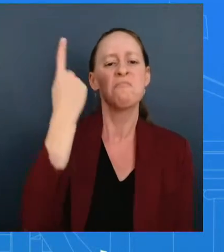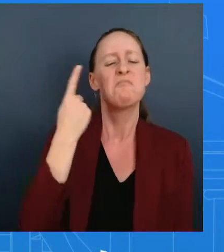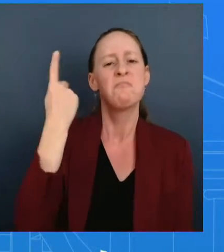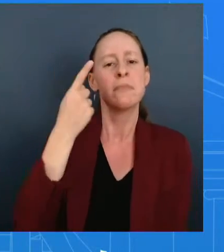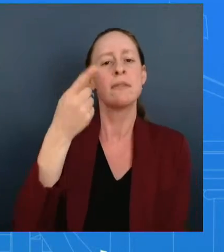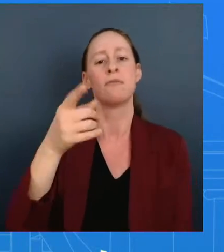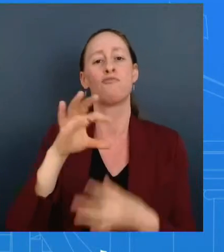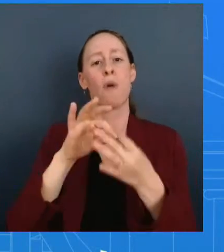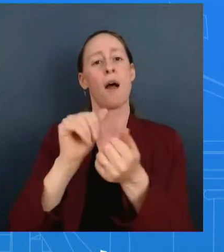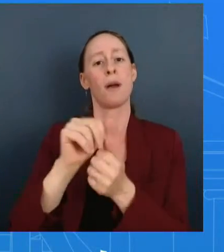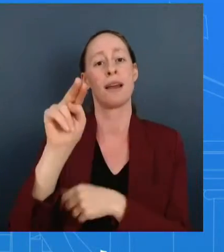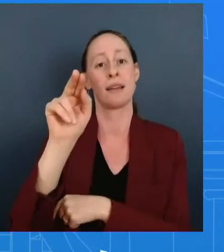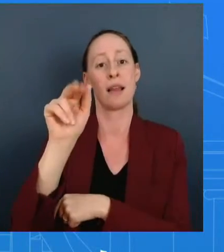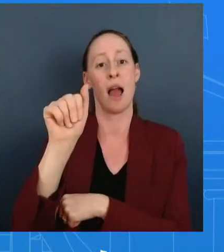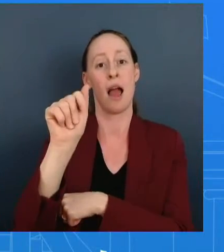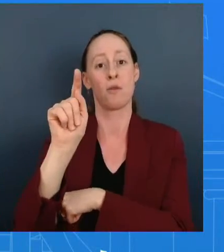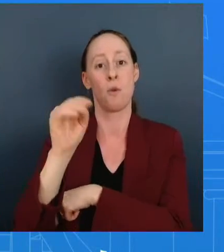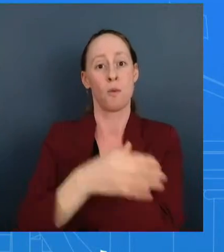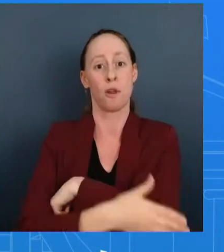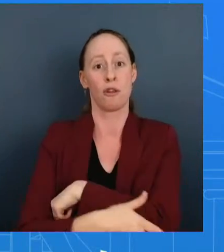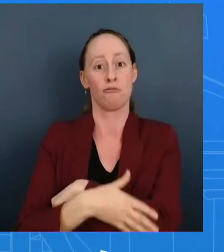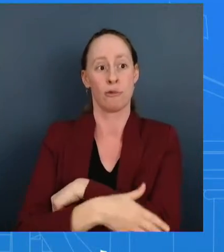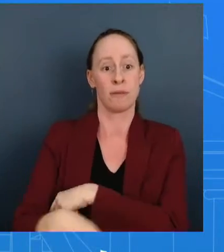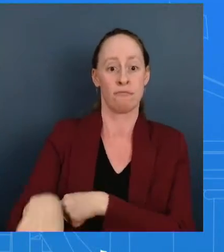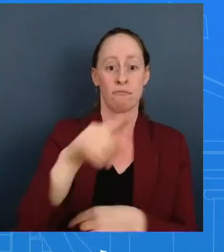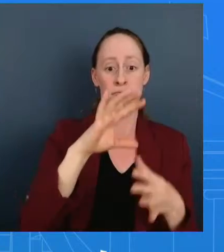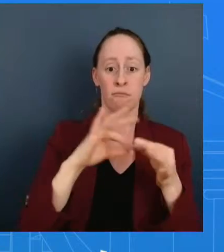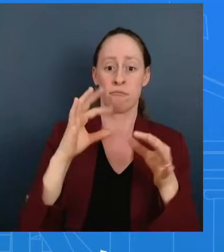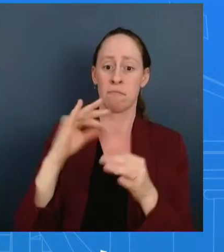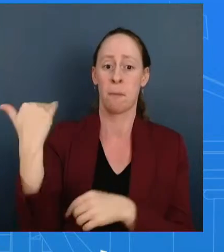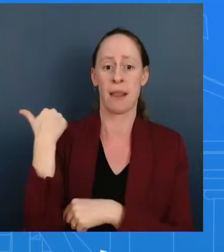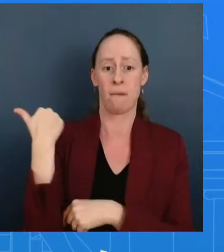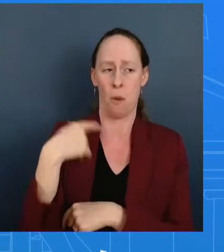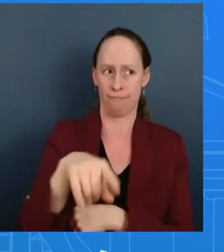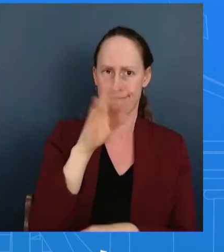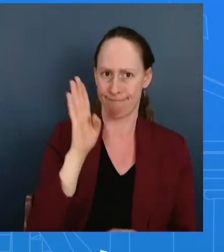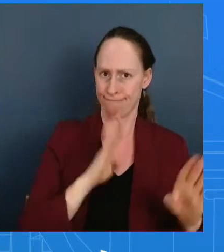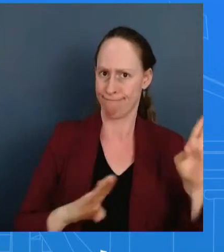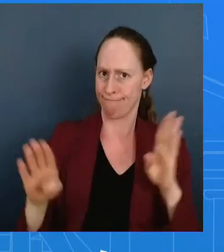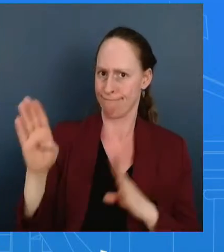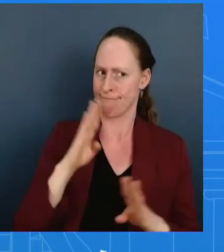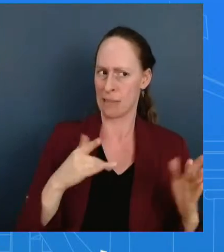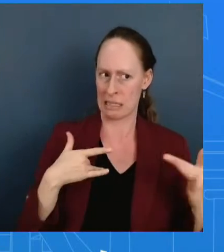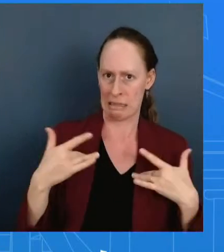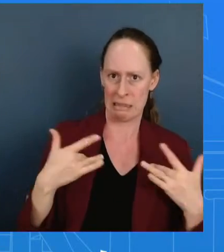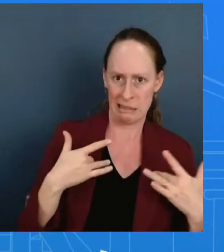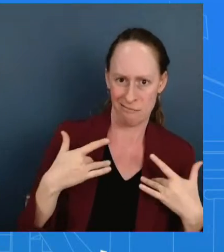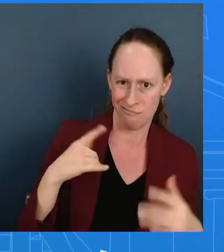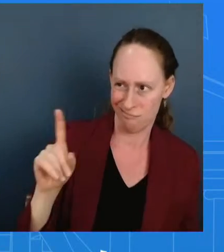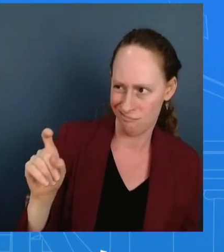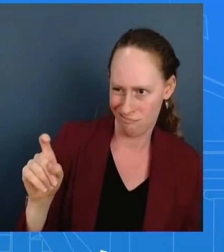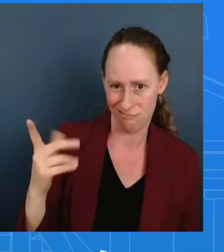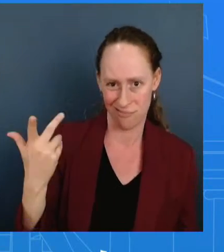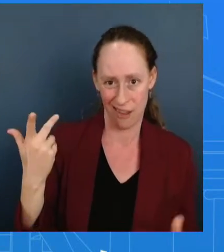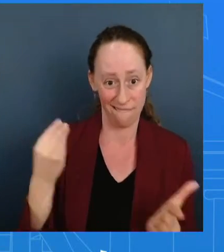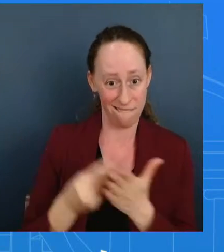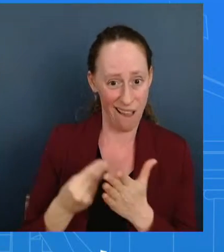It was part of the reason many of them were boosting their funding. Mr. Kirby: And it was a concern of the president before the last president. As you recall, President Obama said the same thing.